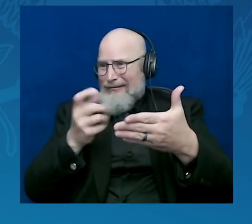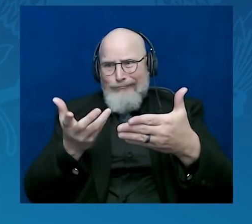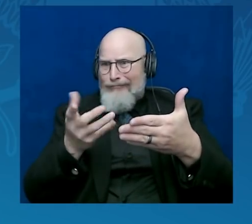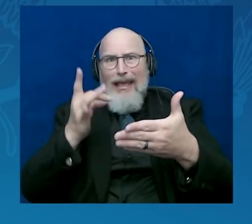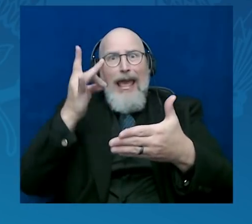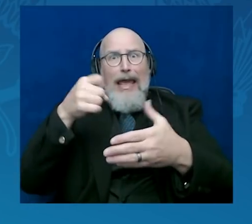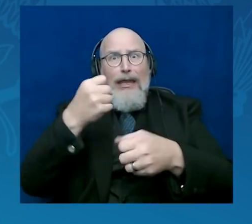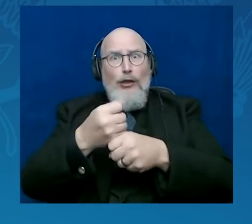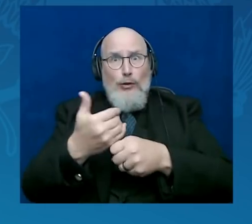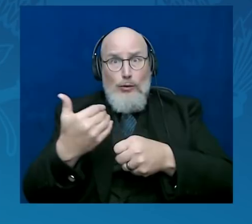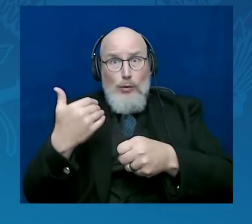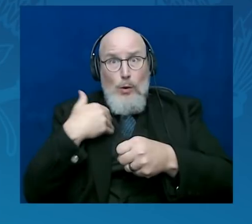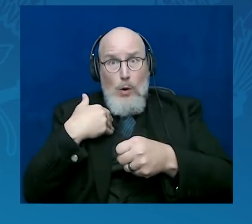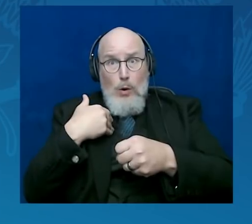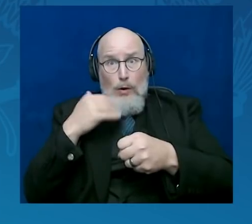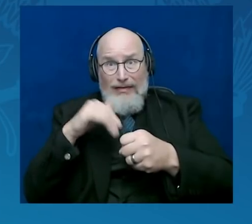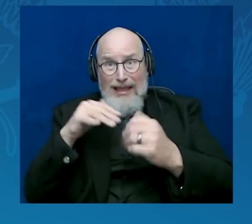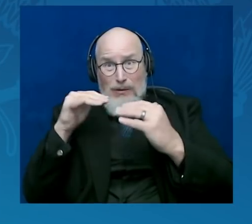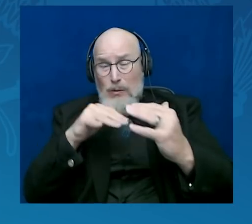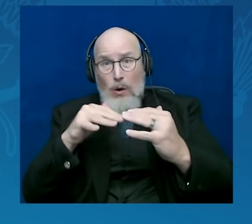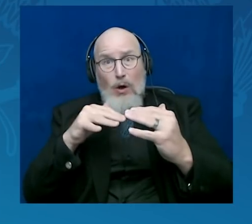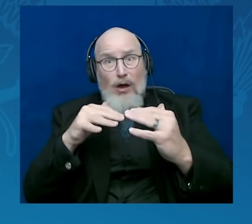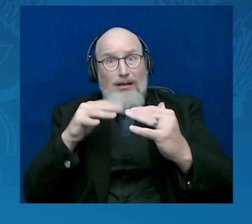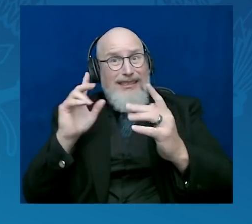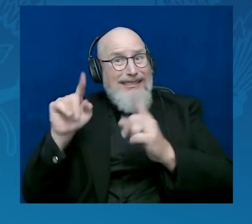the people of Ukraine have suffered immensely: